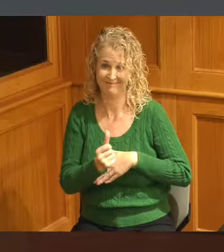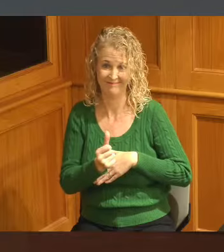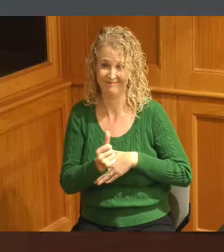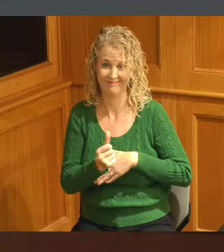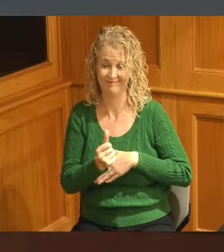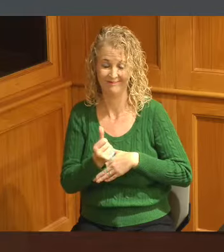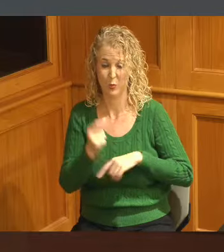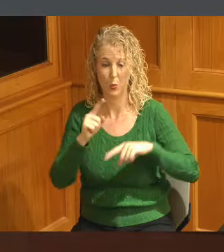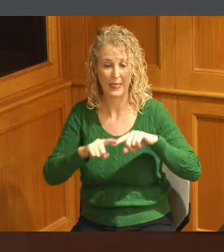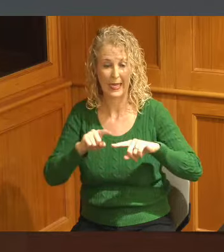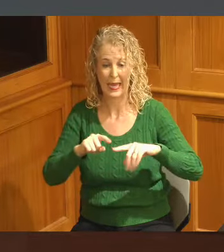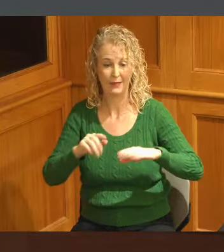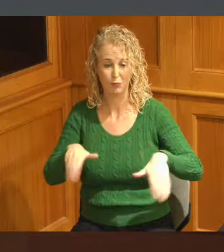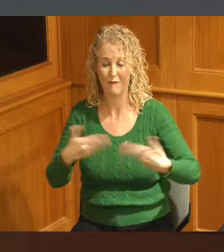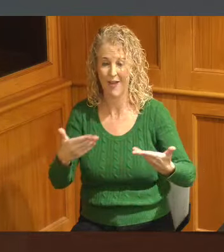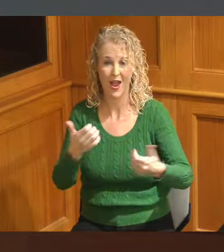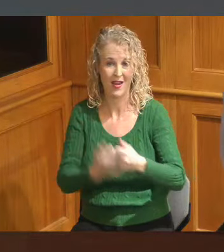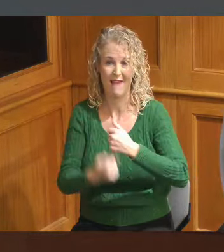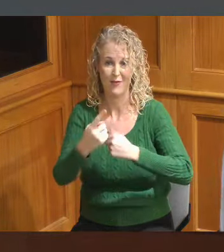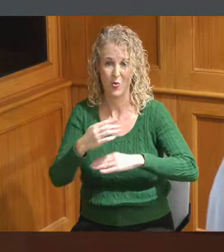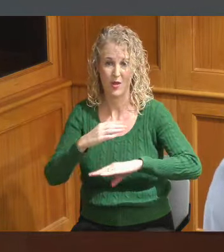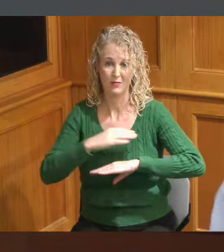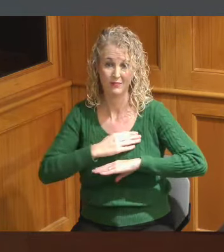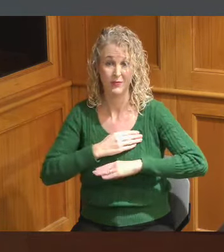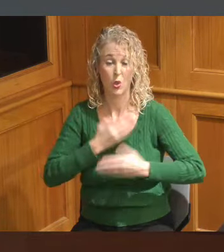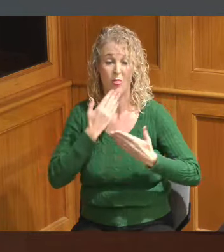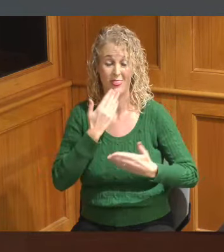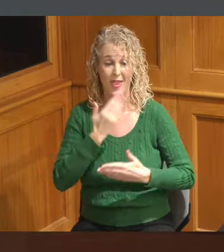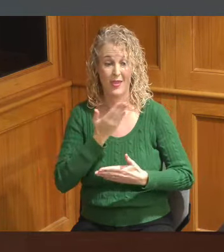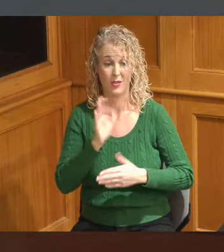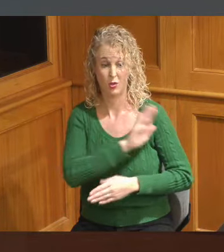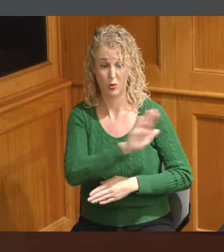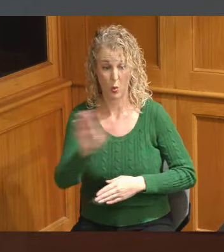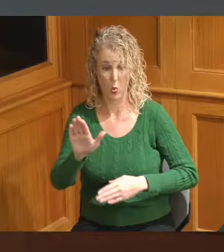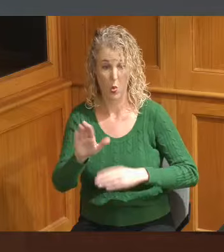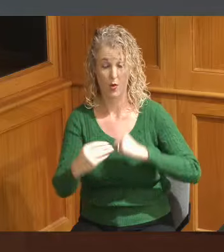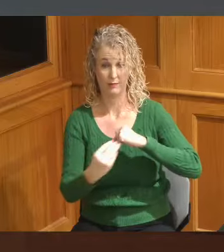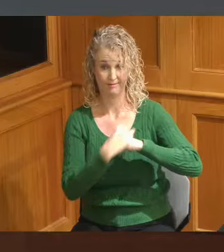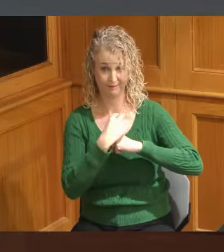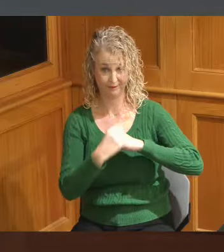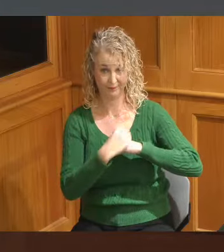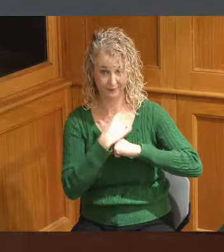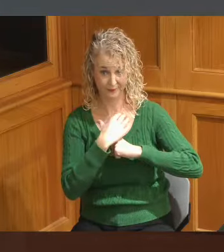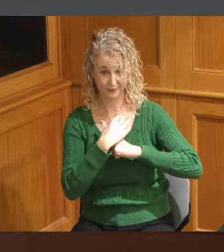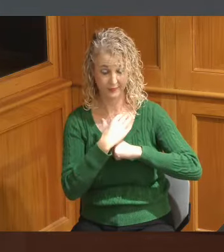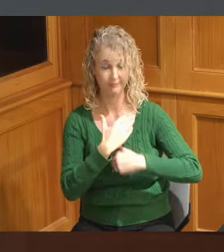all of them. So I want to thank the Board for for its guidance through this process. thank all the